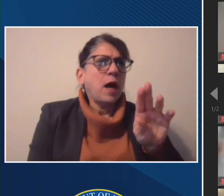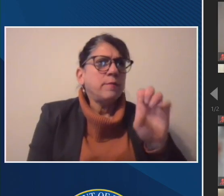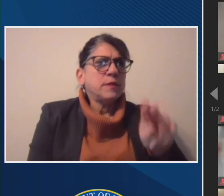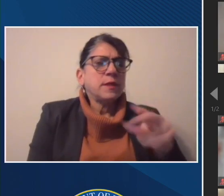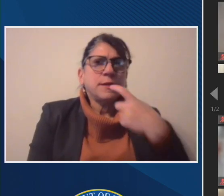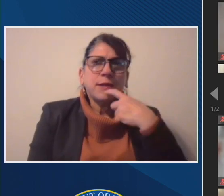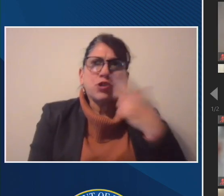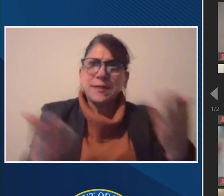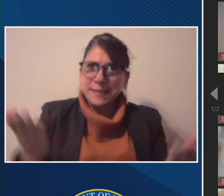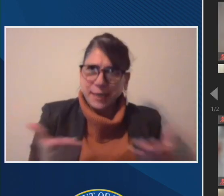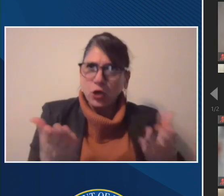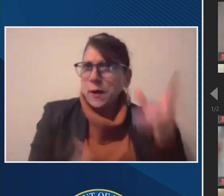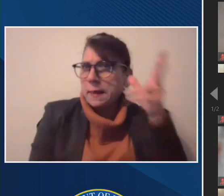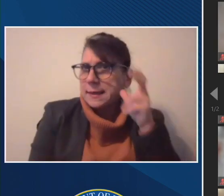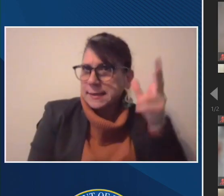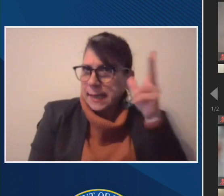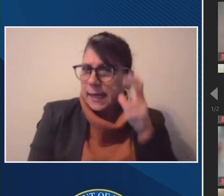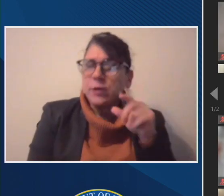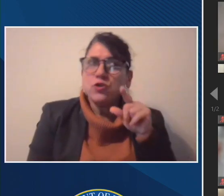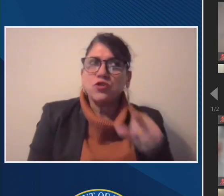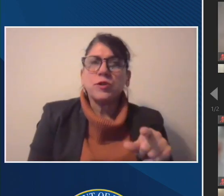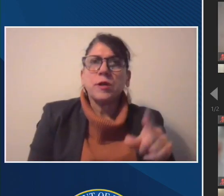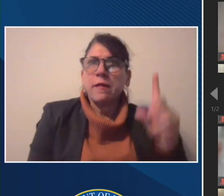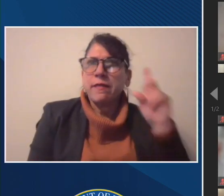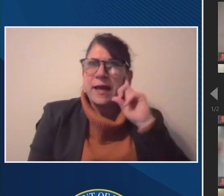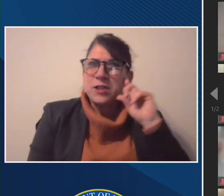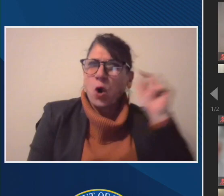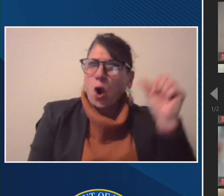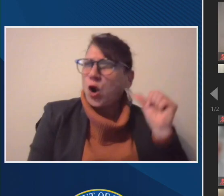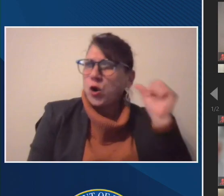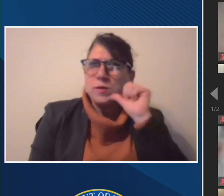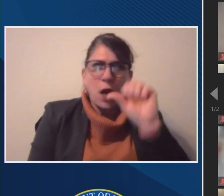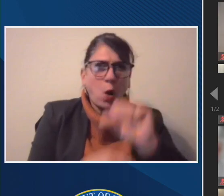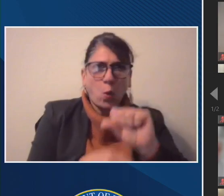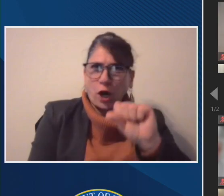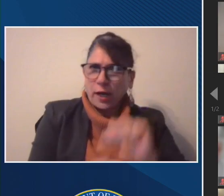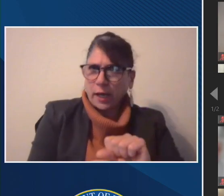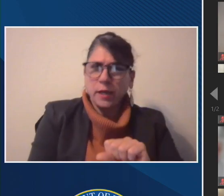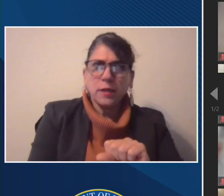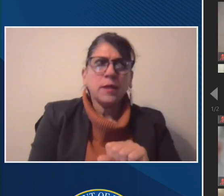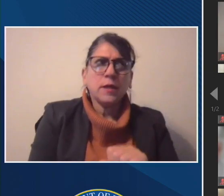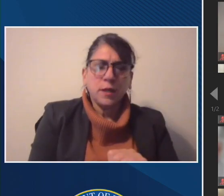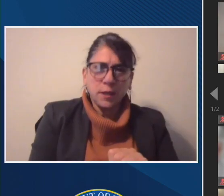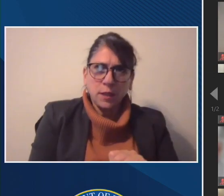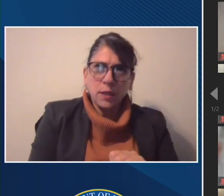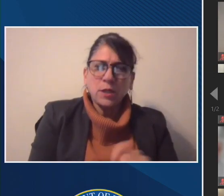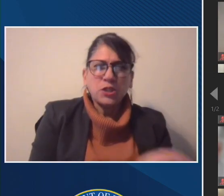listening in. She thinks their audio was not working. She is under the weather, but she does